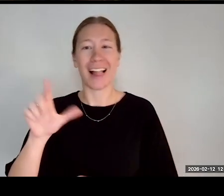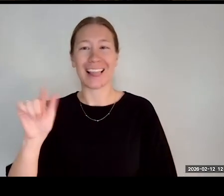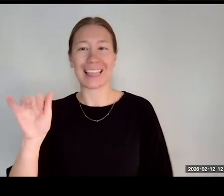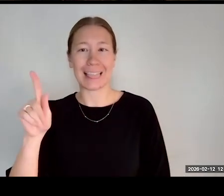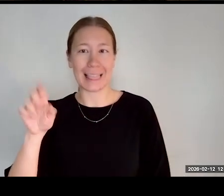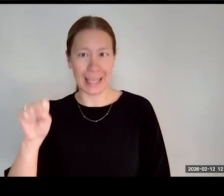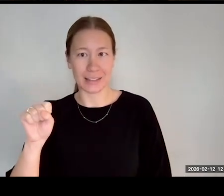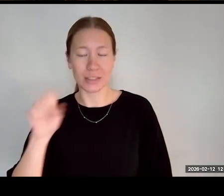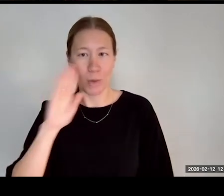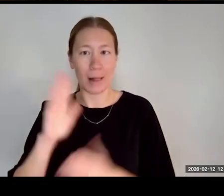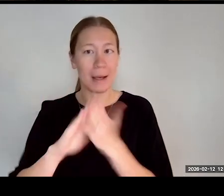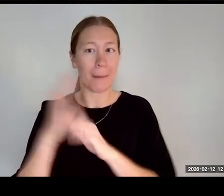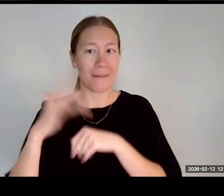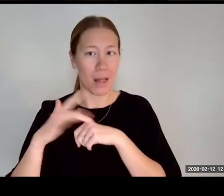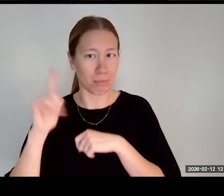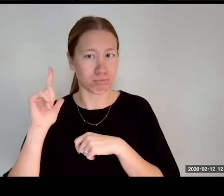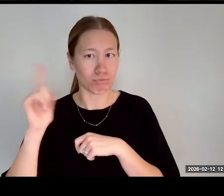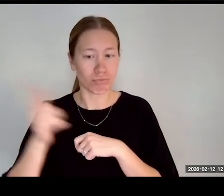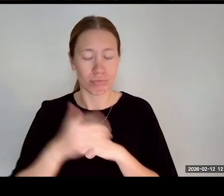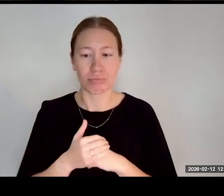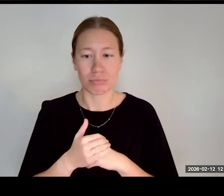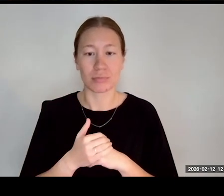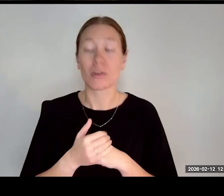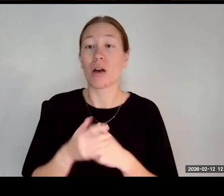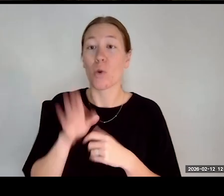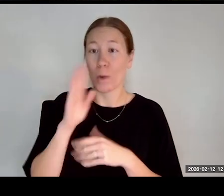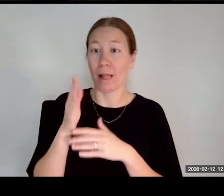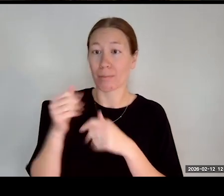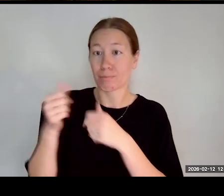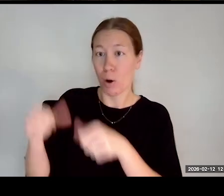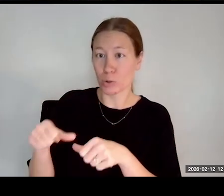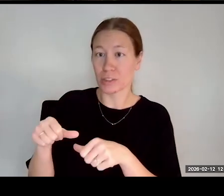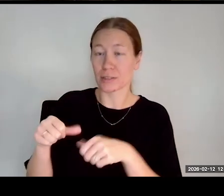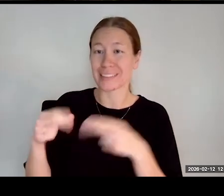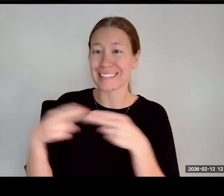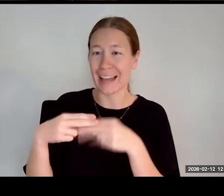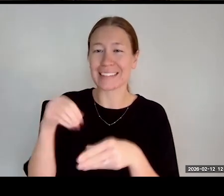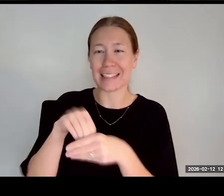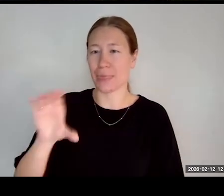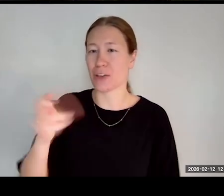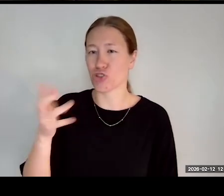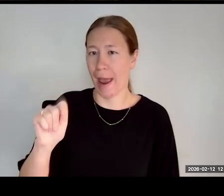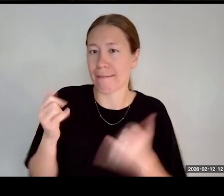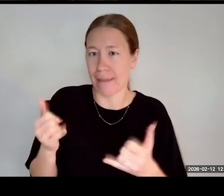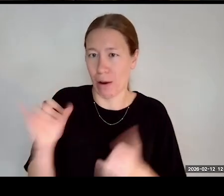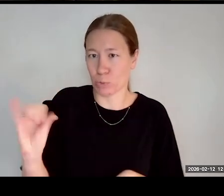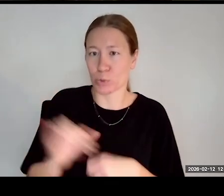and in a follow up email after this session. If you go to open the slide deck, you're going to be prompted to enter a password.